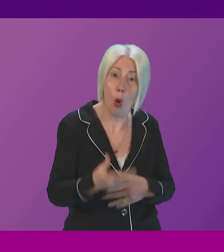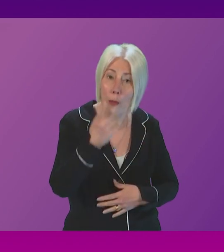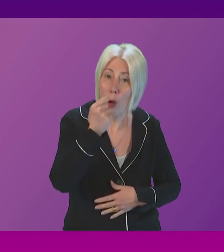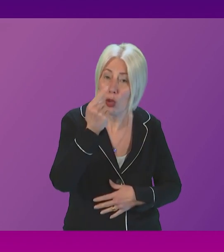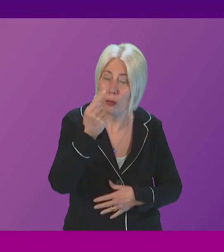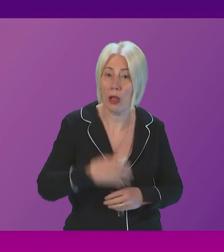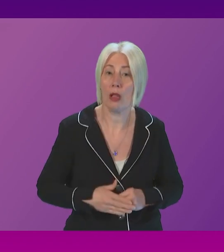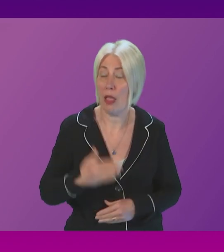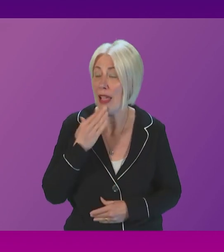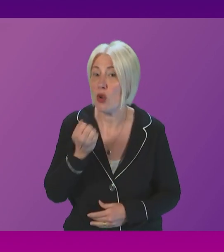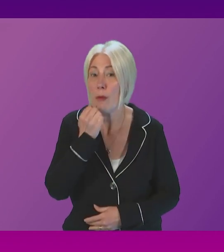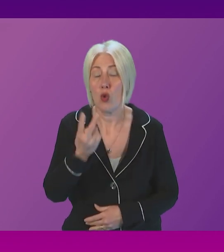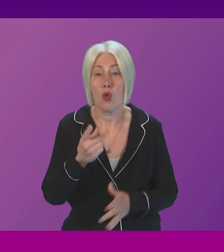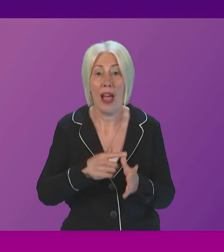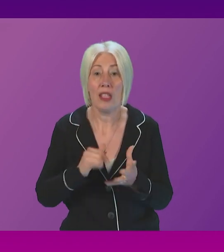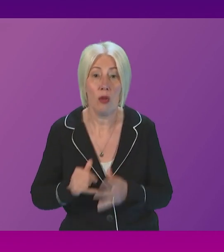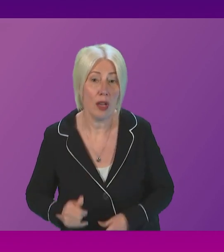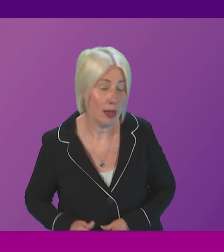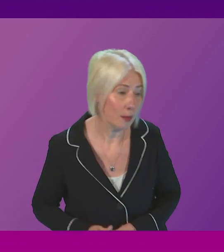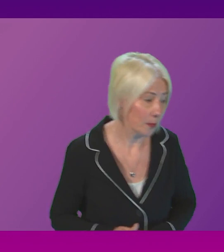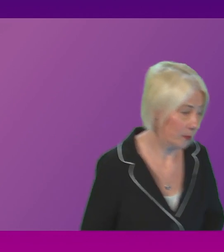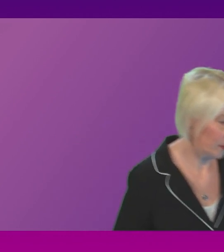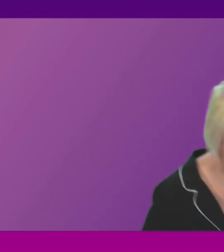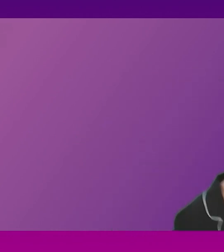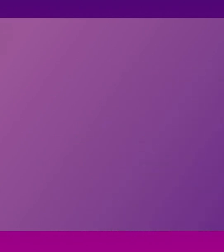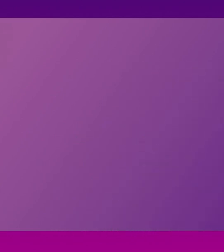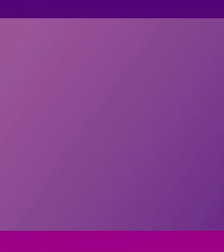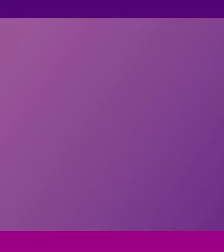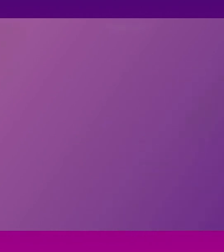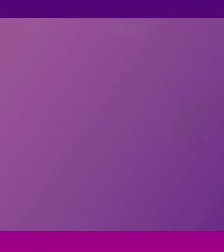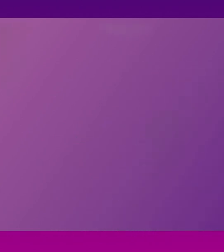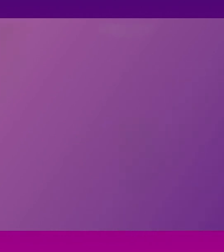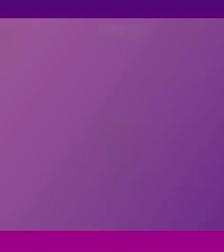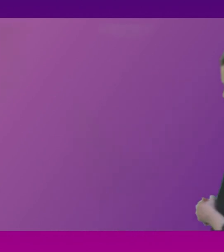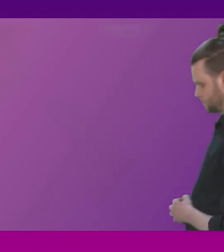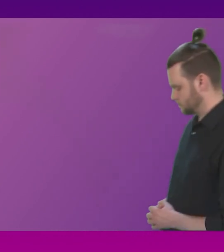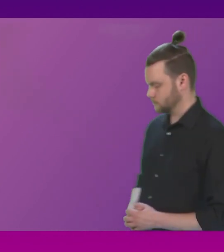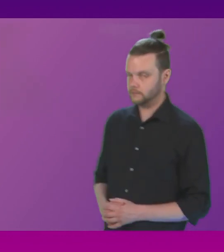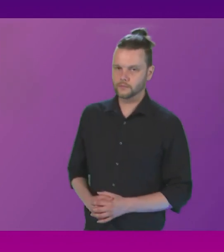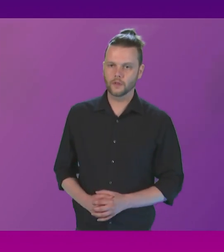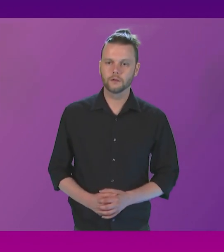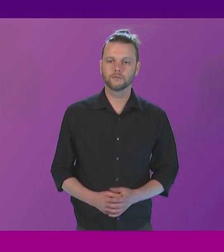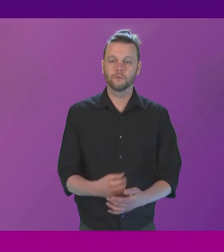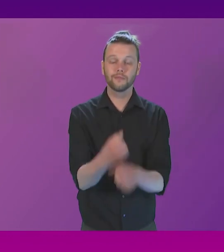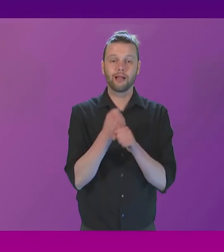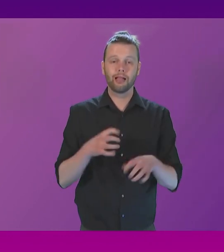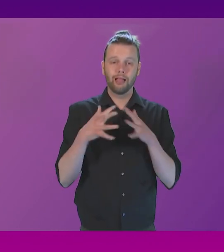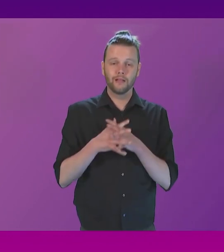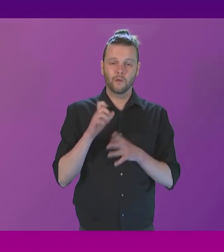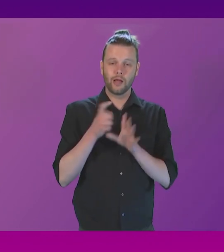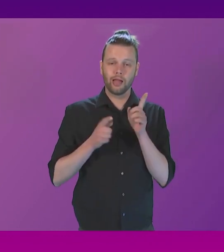NHS Greater Glasgow and Clyde has paid a private company to spy on Louise Slorance,